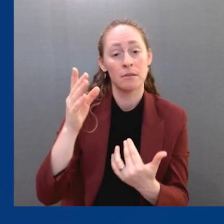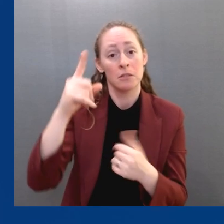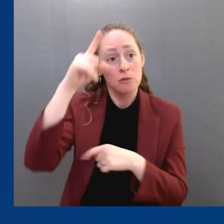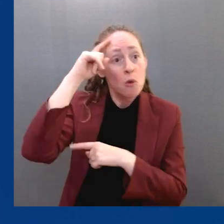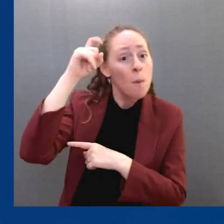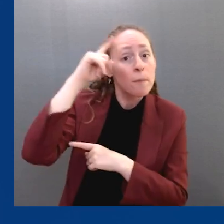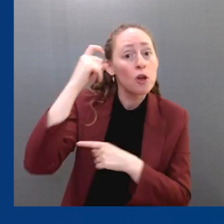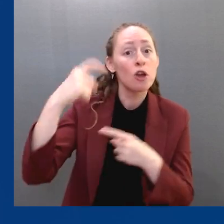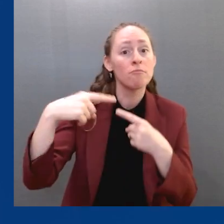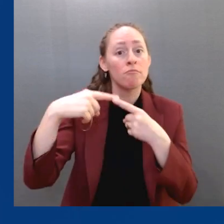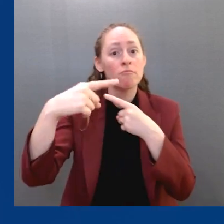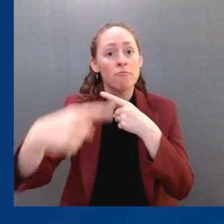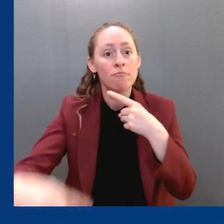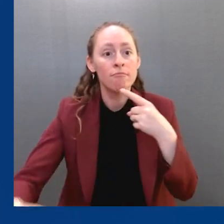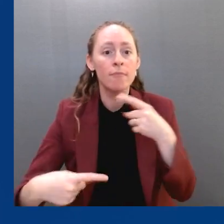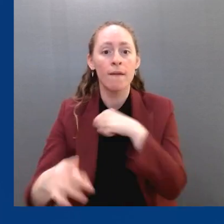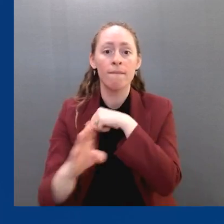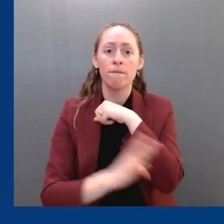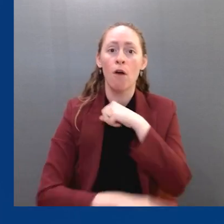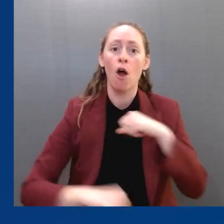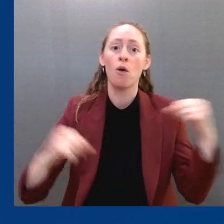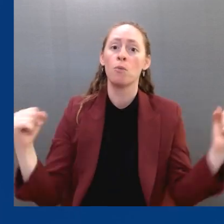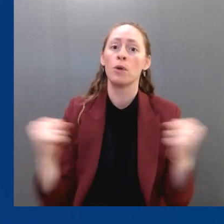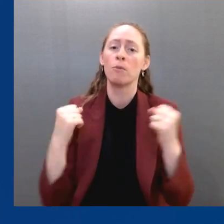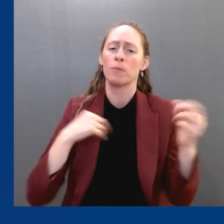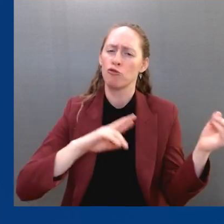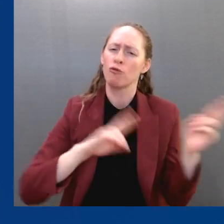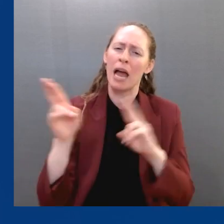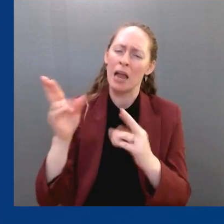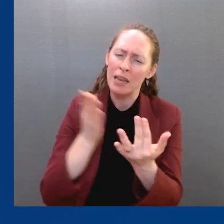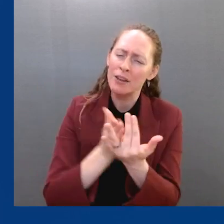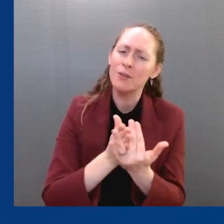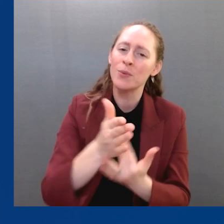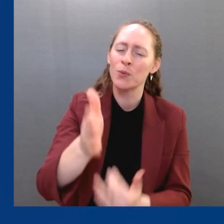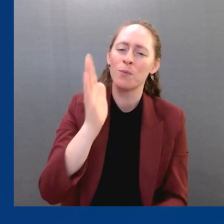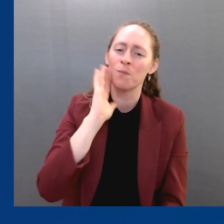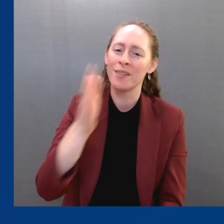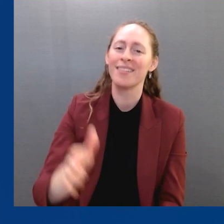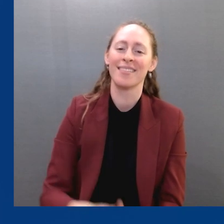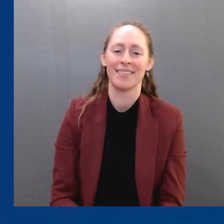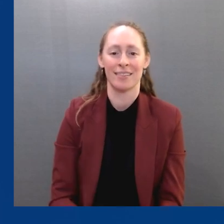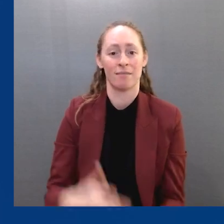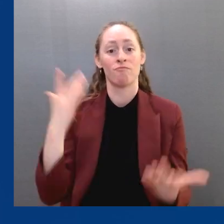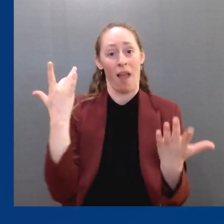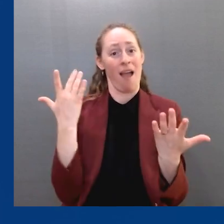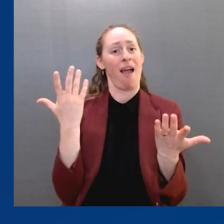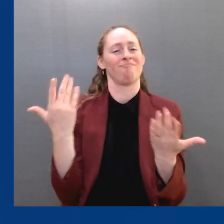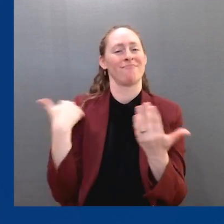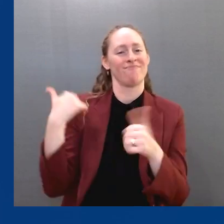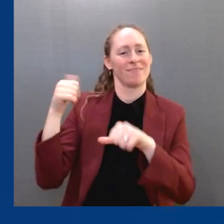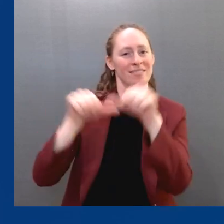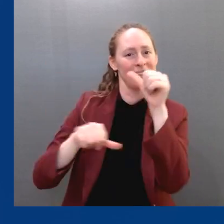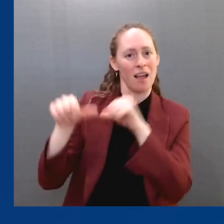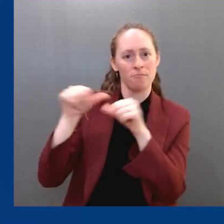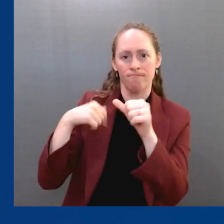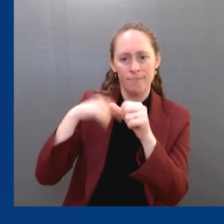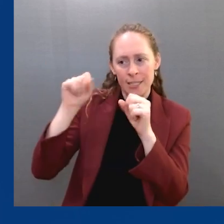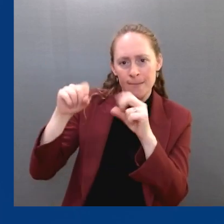this fall and winter, we can get through those things because science has delivered for us a series of capabilities that allow us to manage that virus